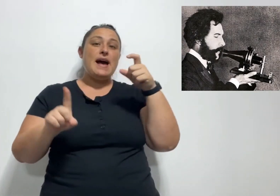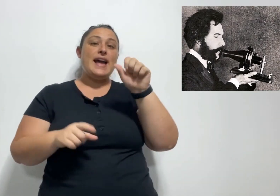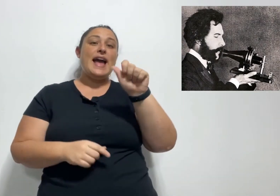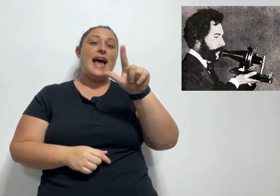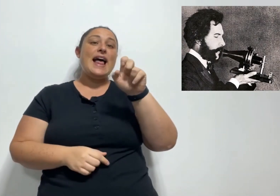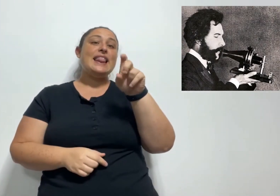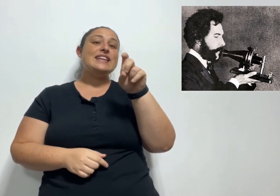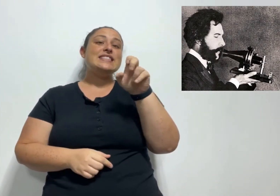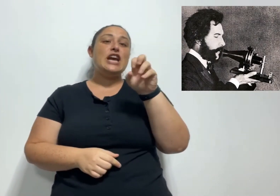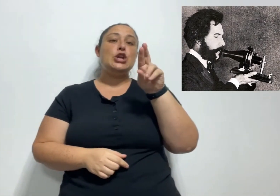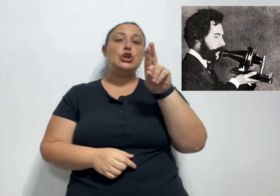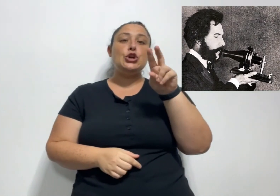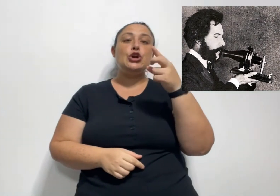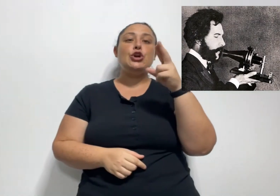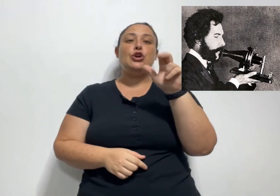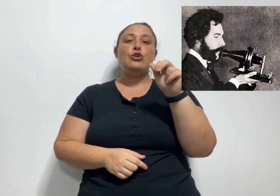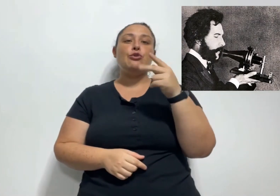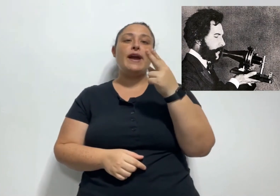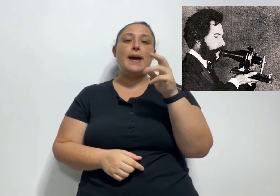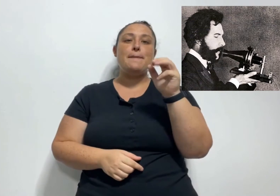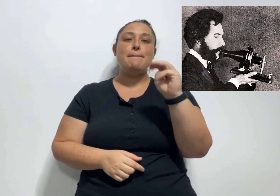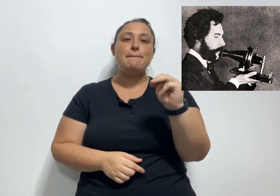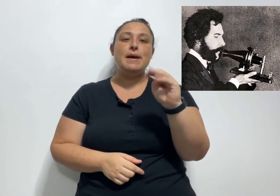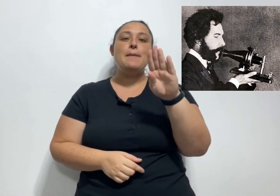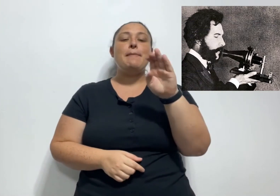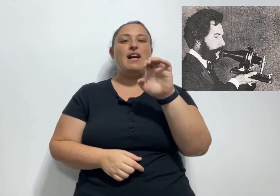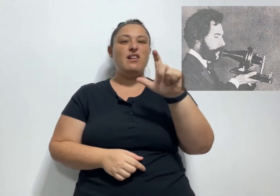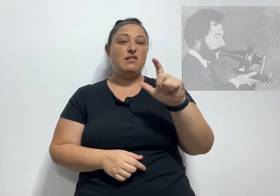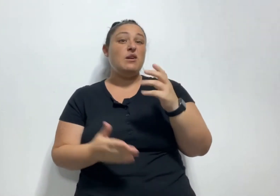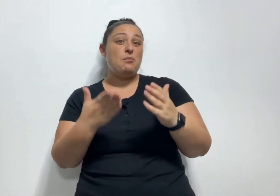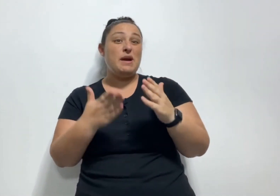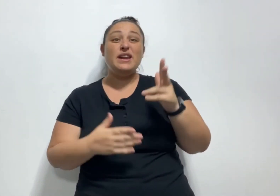You might have heard of him.